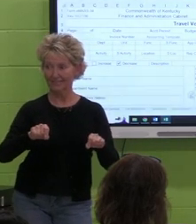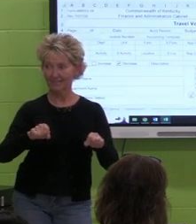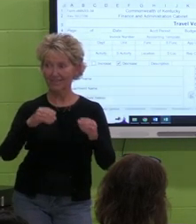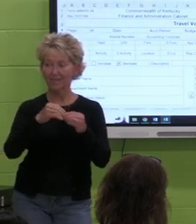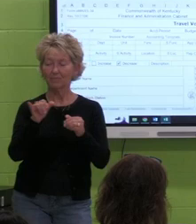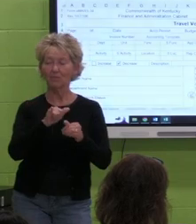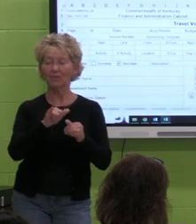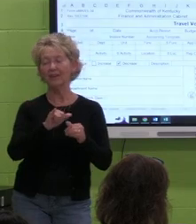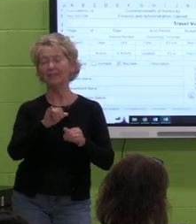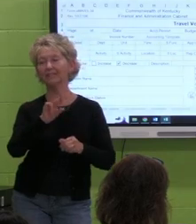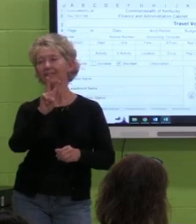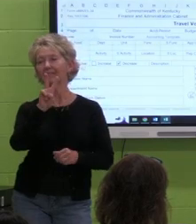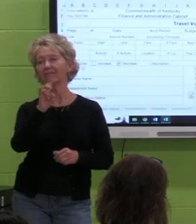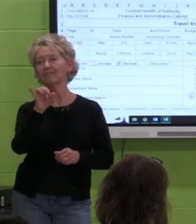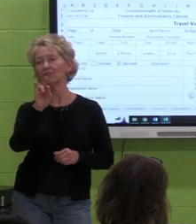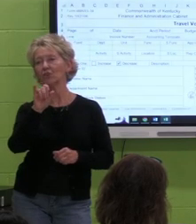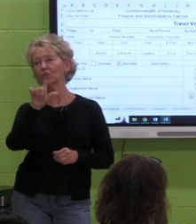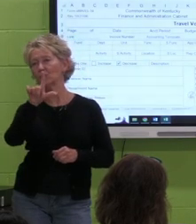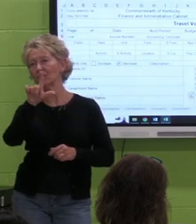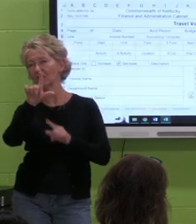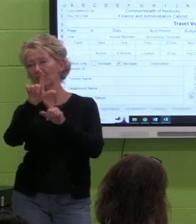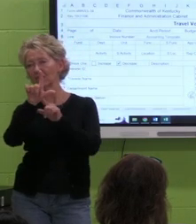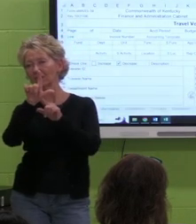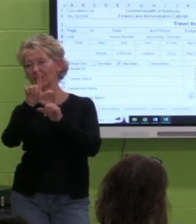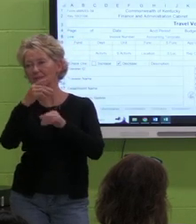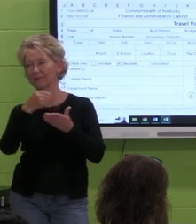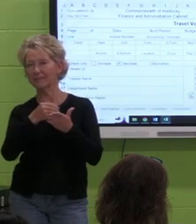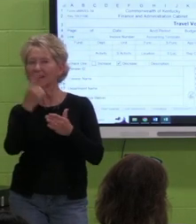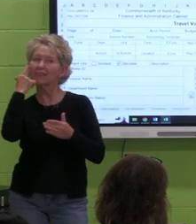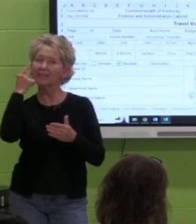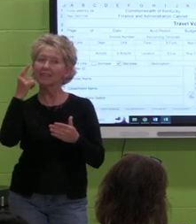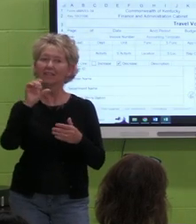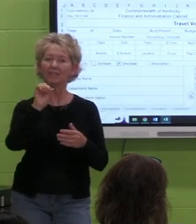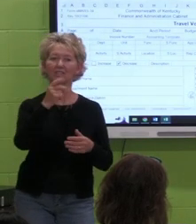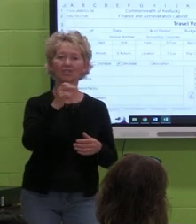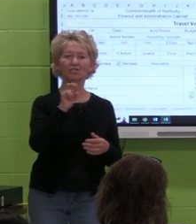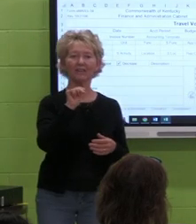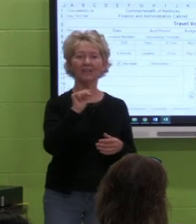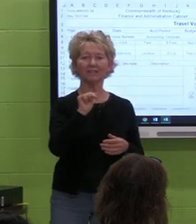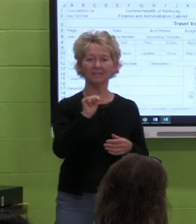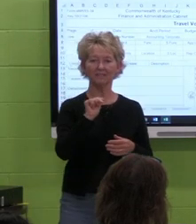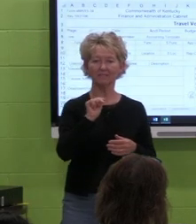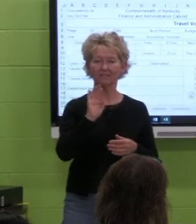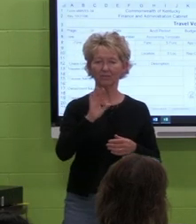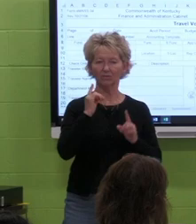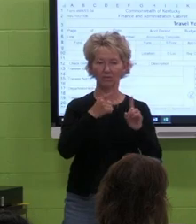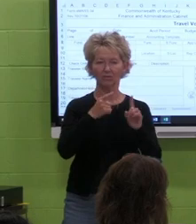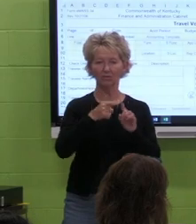like virtual money and I and I think it's Shannon's intention to make sure